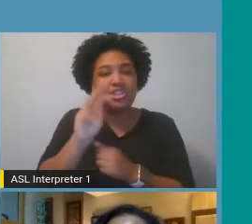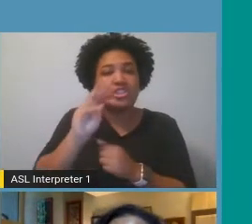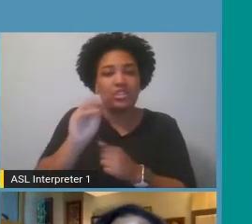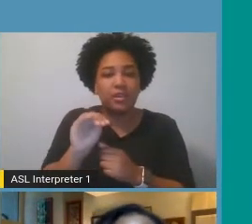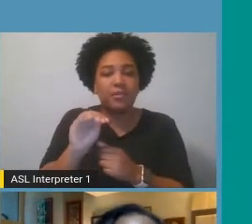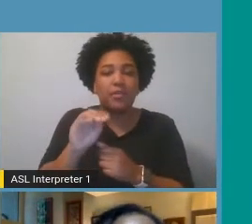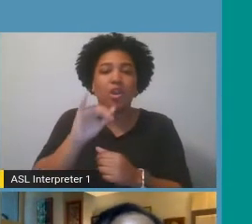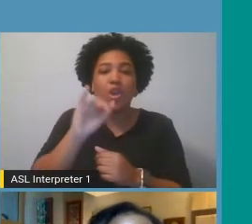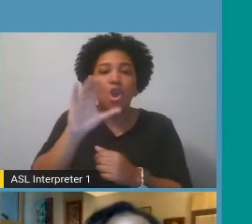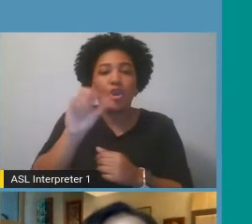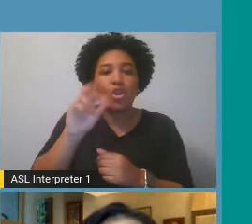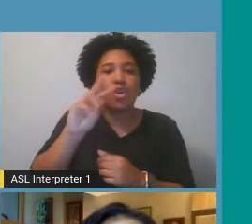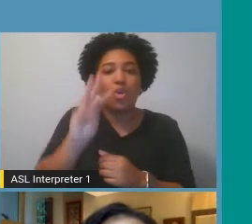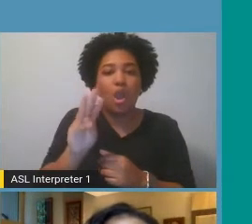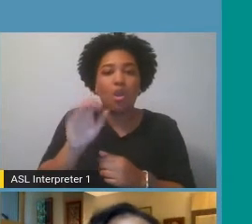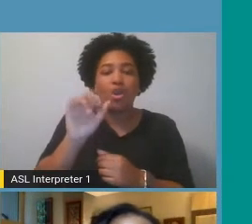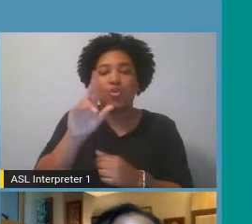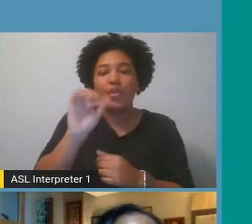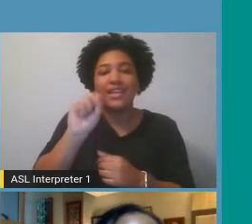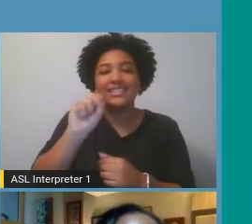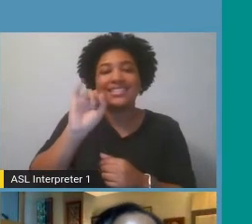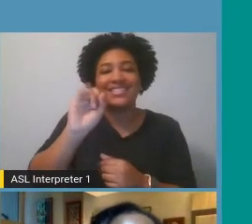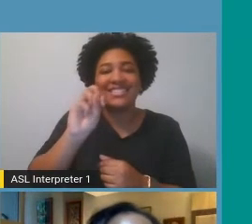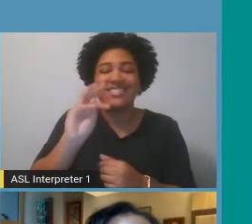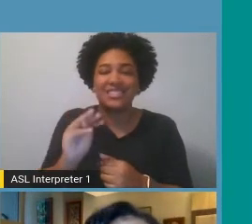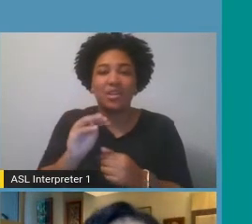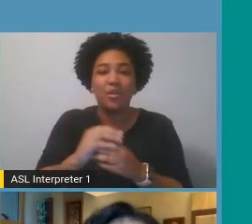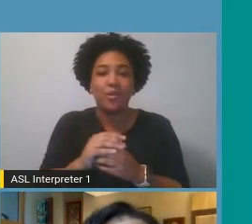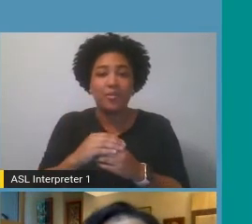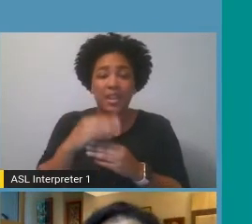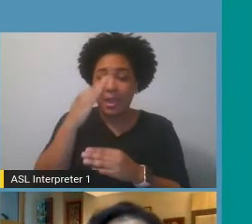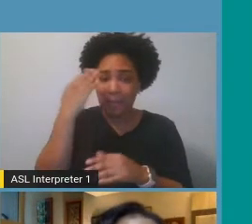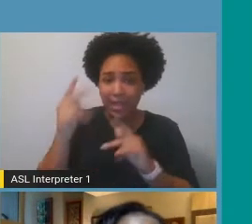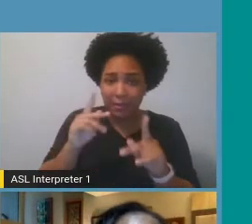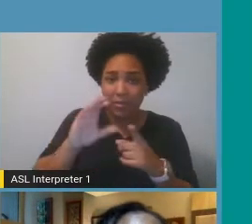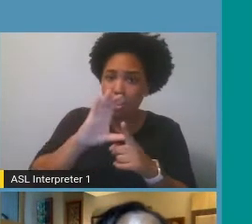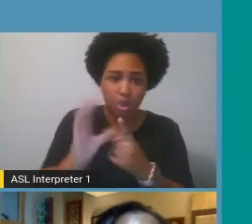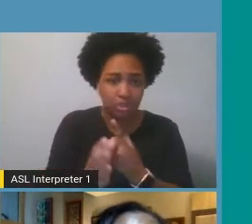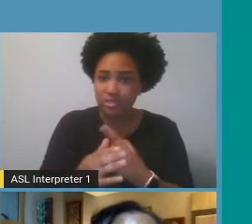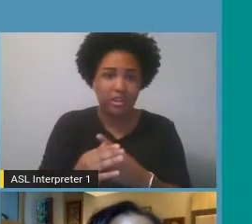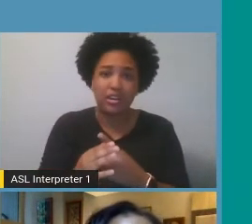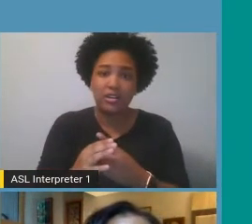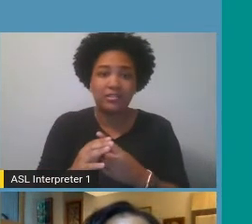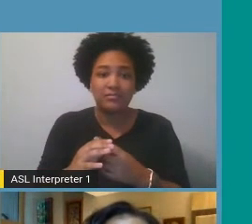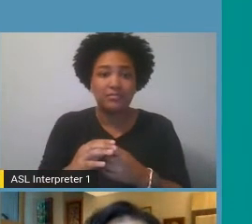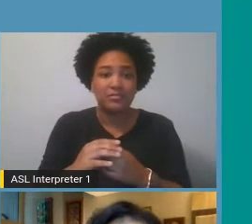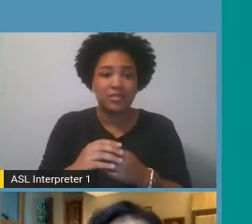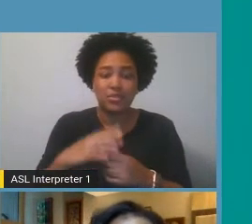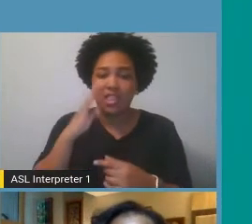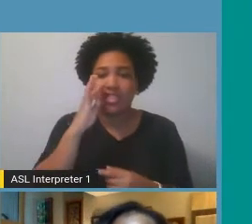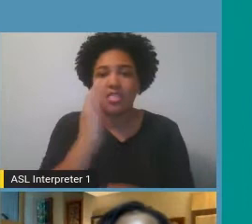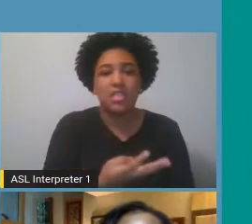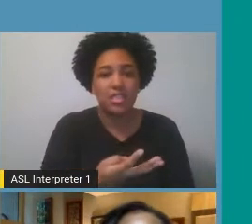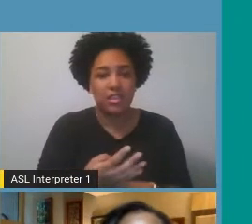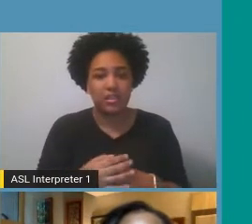and African American history and culture was not portrayed in the best light or ignored. And so,